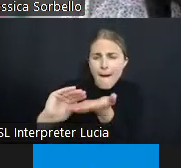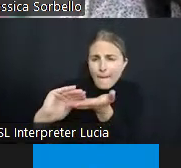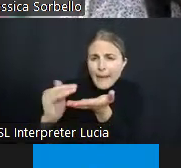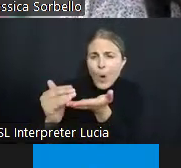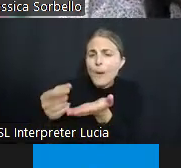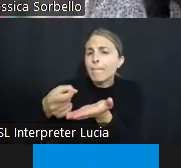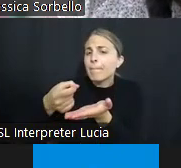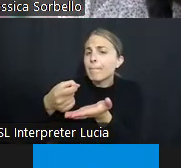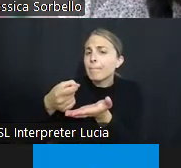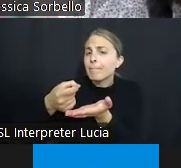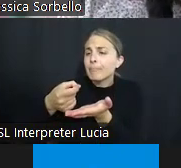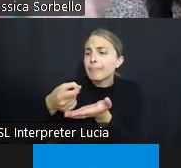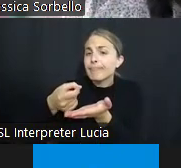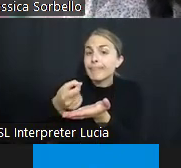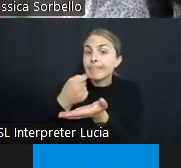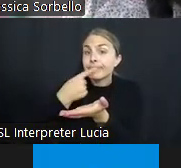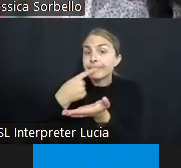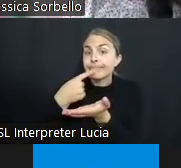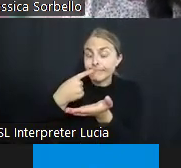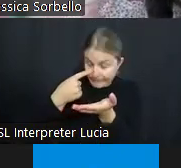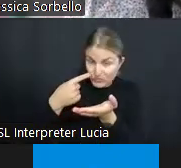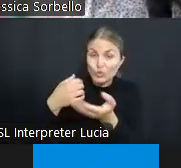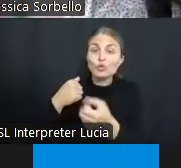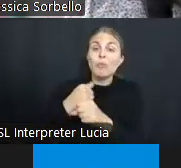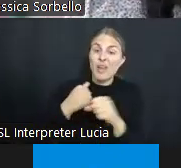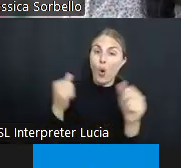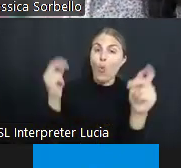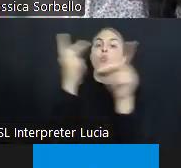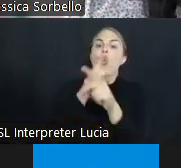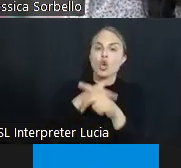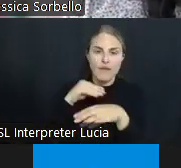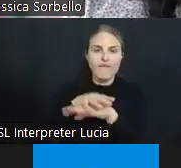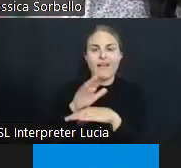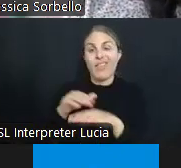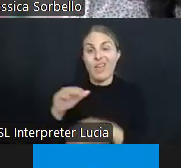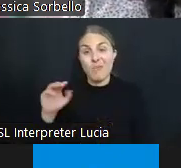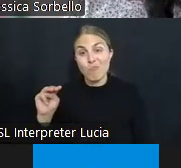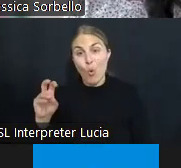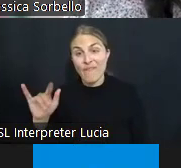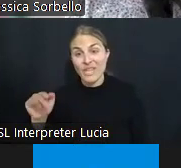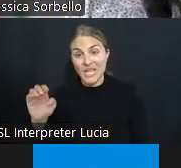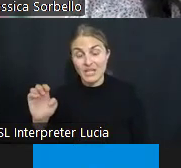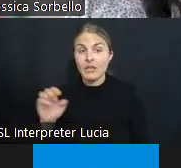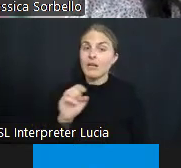Fentanyl is being laced in substances for several reasons . It inTEUPBS if Is